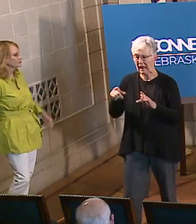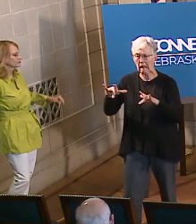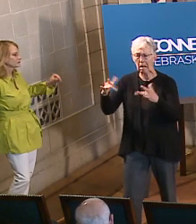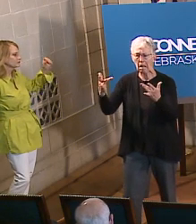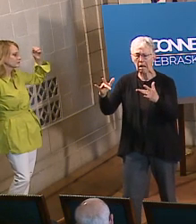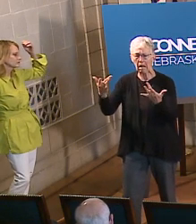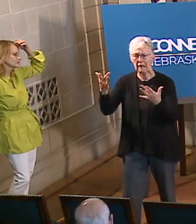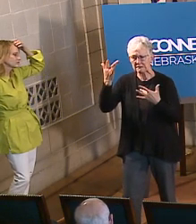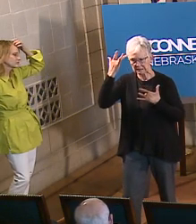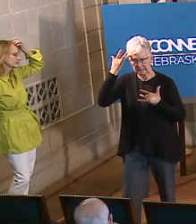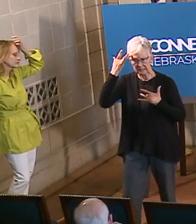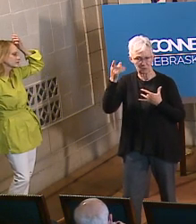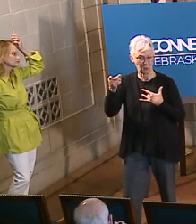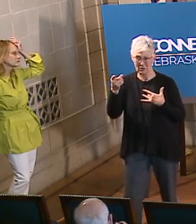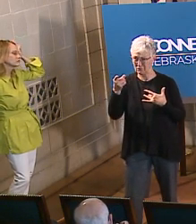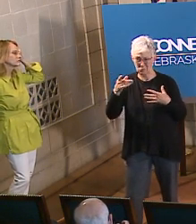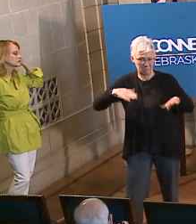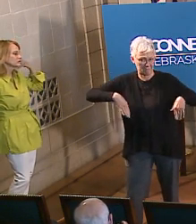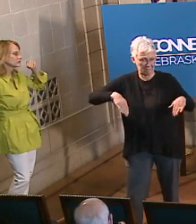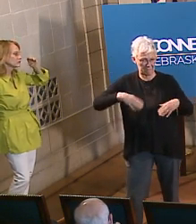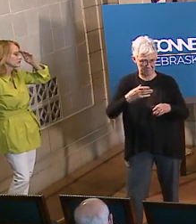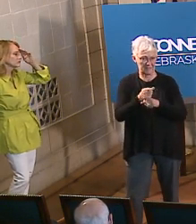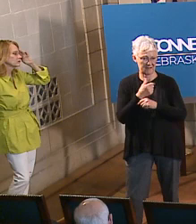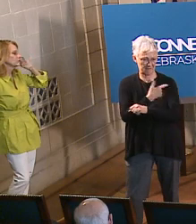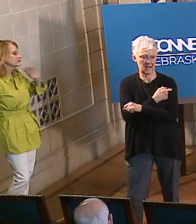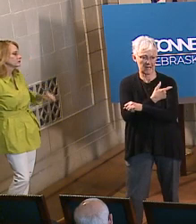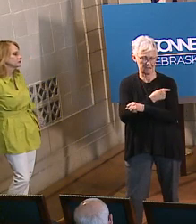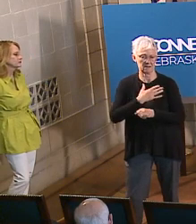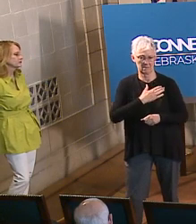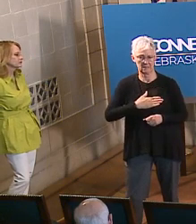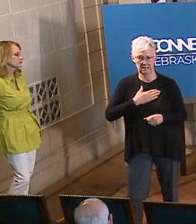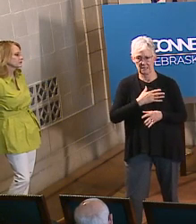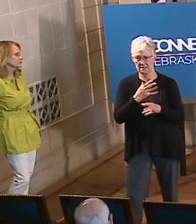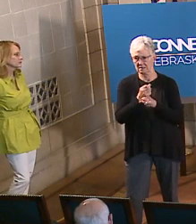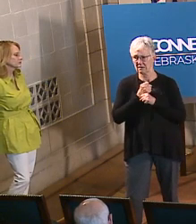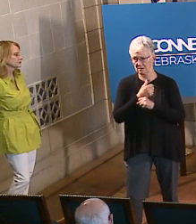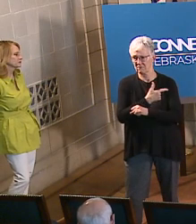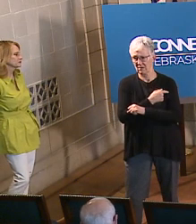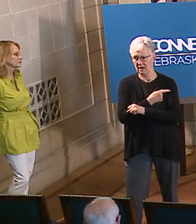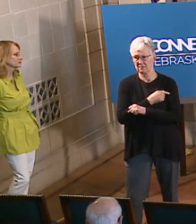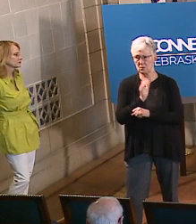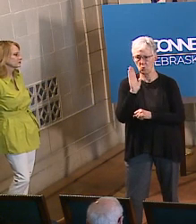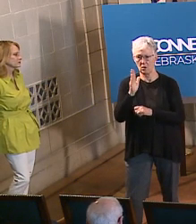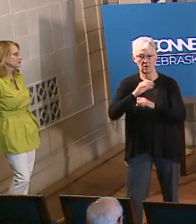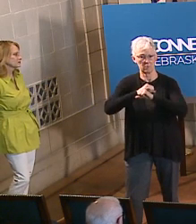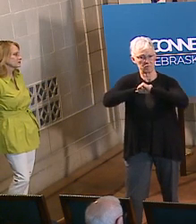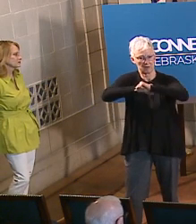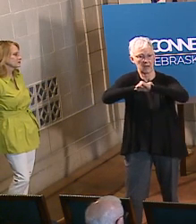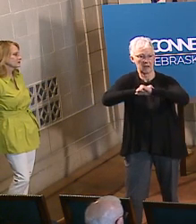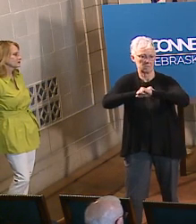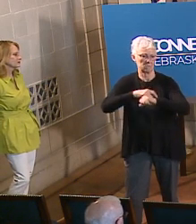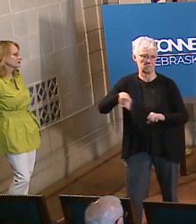KNOW THEY HAD CONTRACTED THE CORONAVIRUS. VACCINES WORK. IT PREVENTS PEOPLE FROM GOING TO THE HOSPITAL AND DYING.